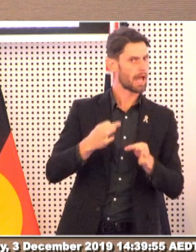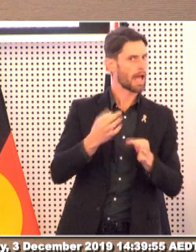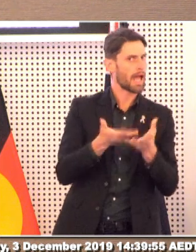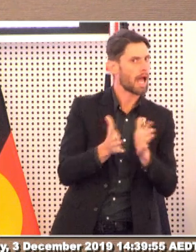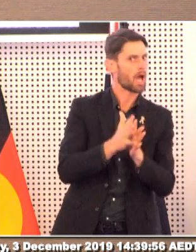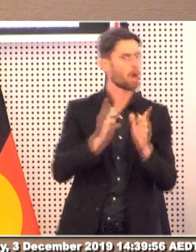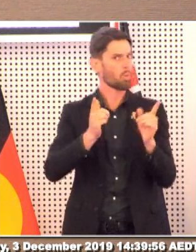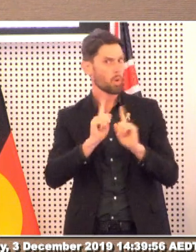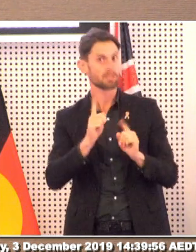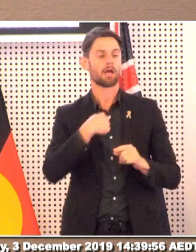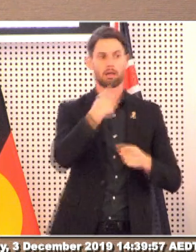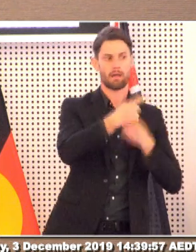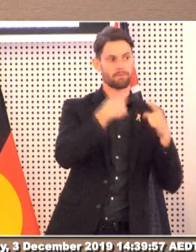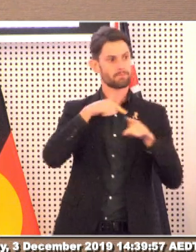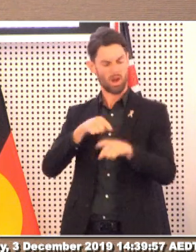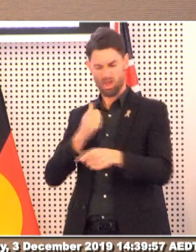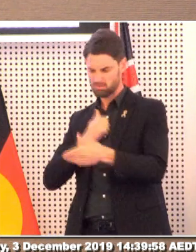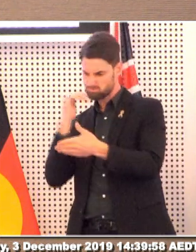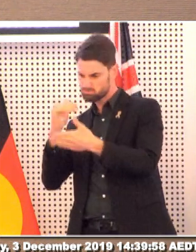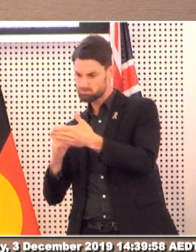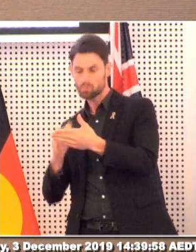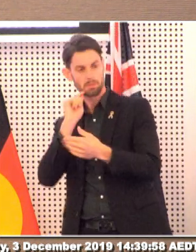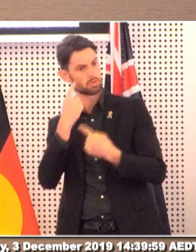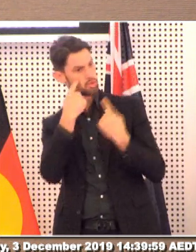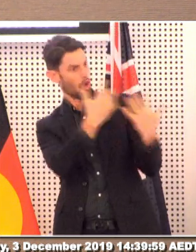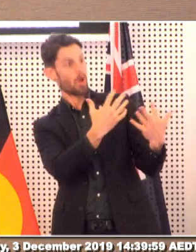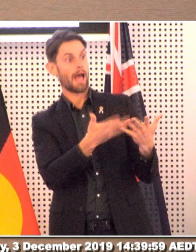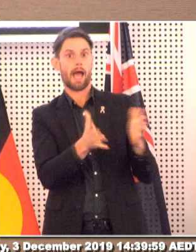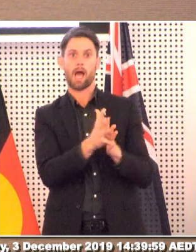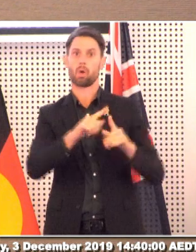So the way that the charter operates on your office as a public